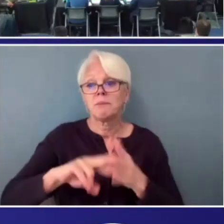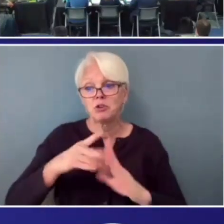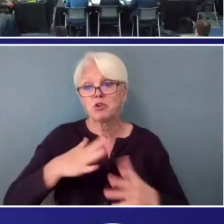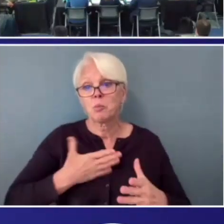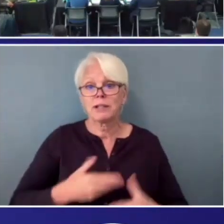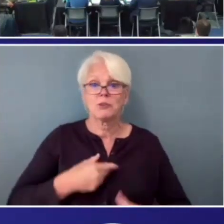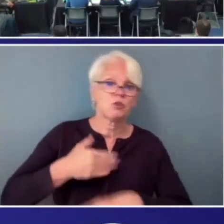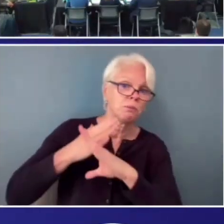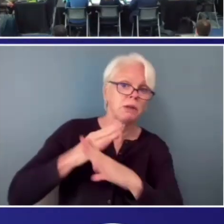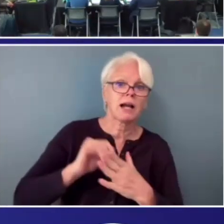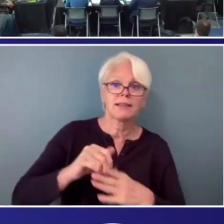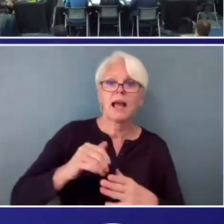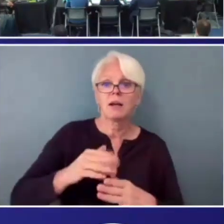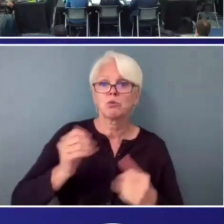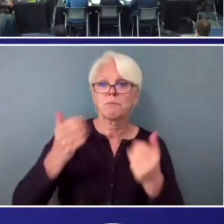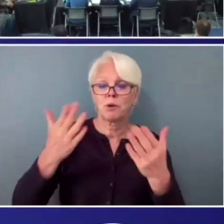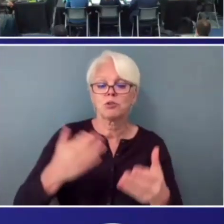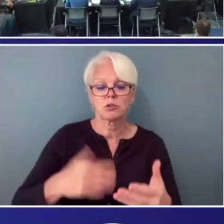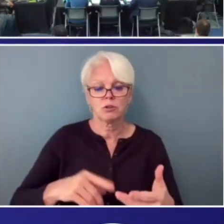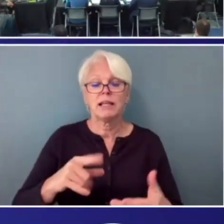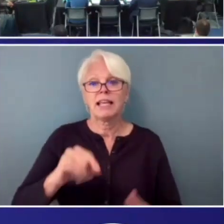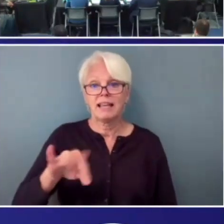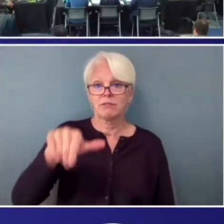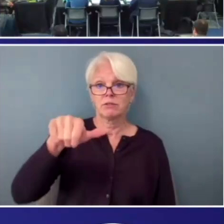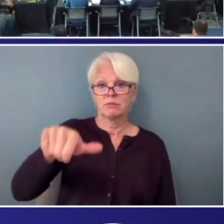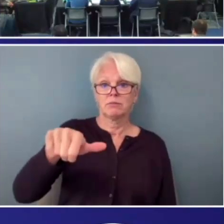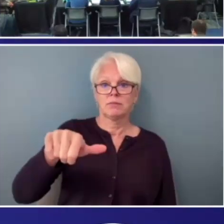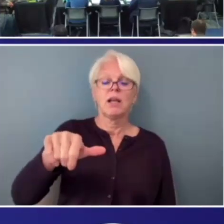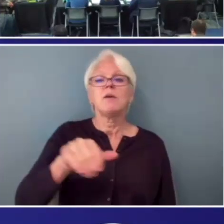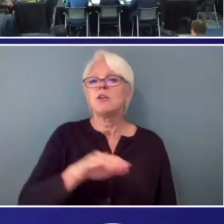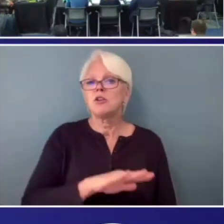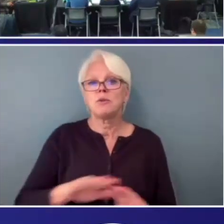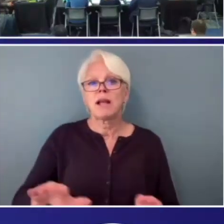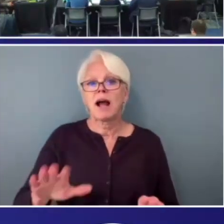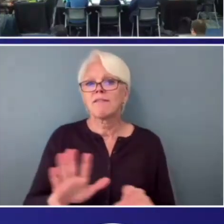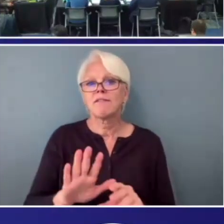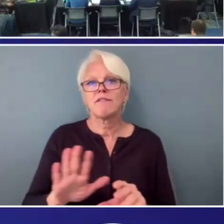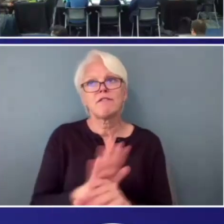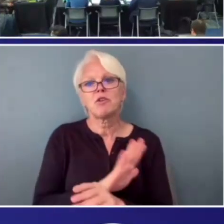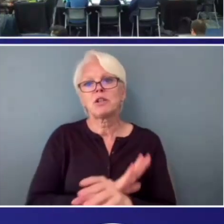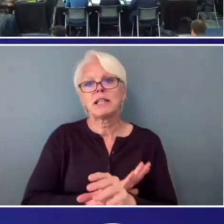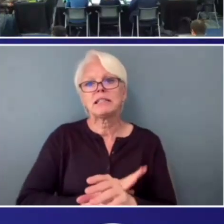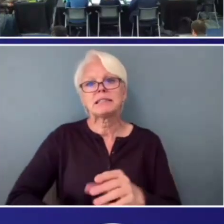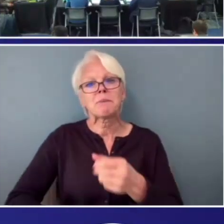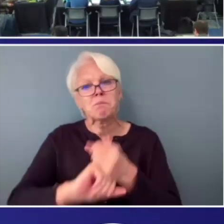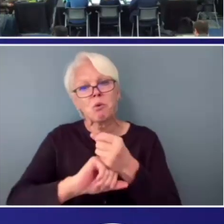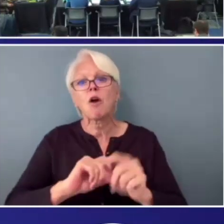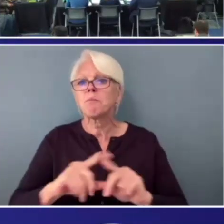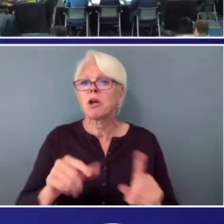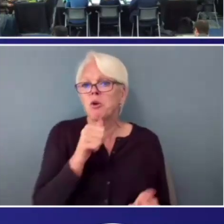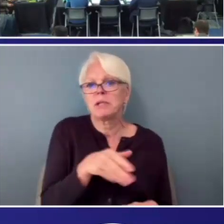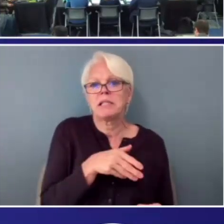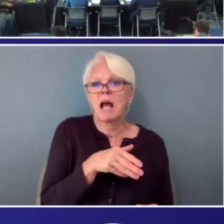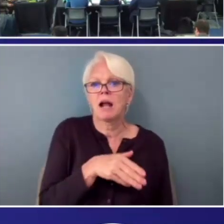Thumbs in the middle is that you do not fully support it, but you would not block it either. And if you choose not to